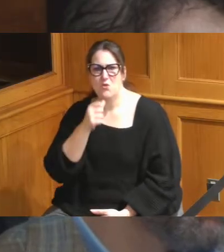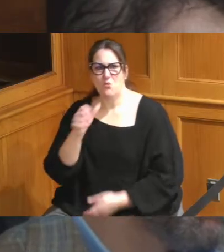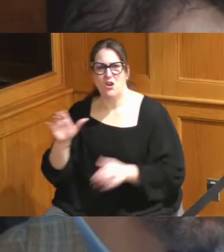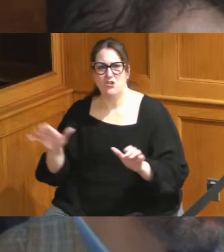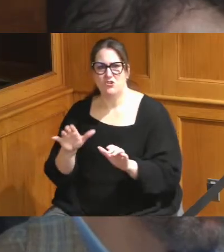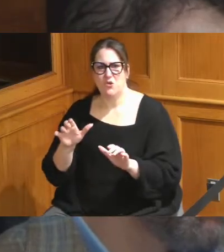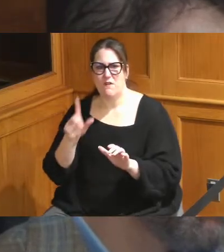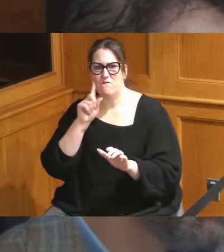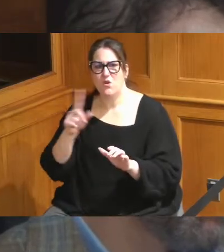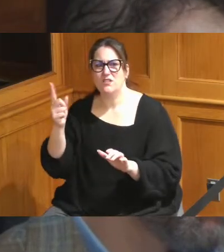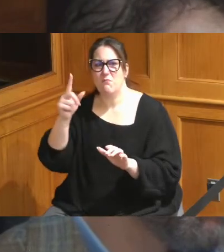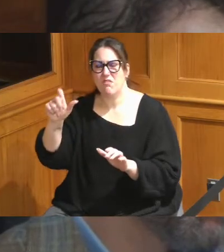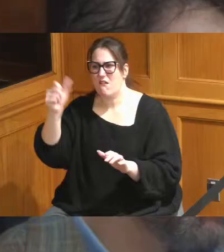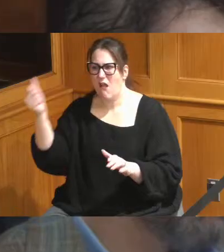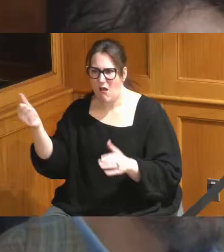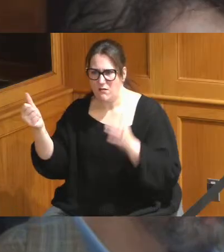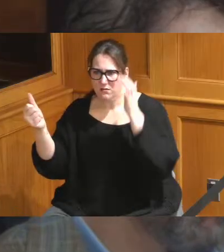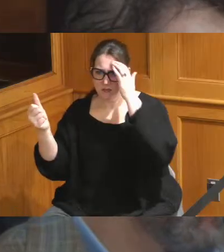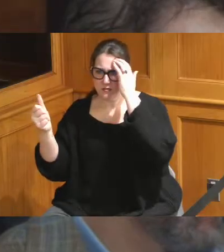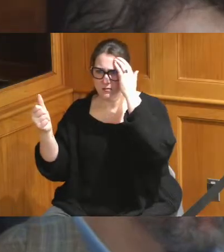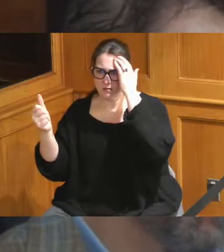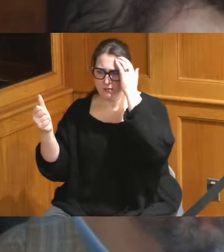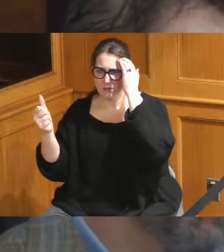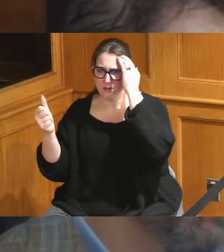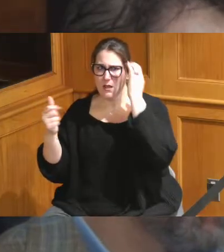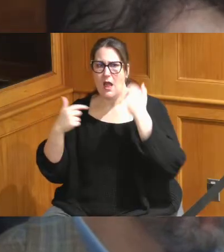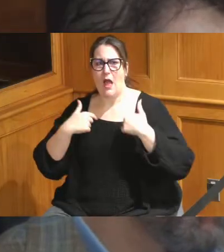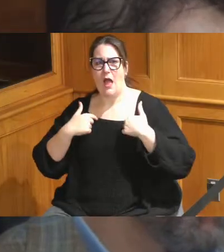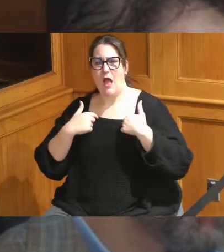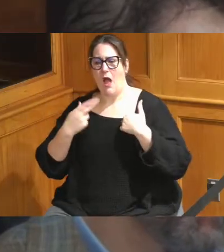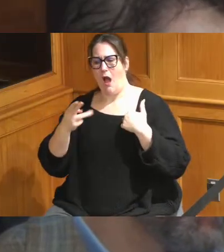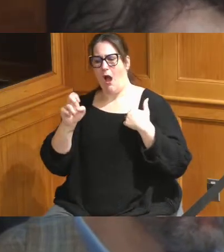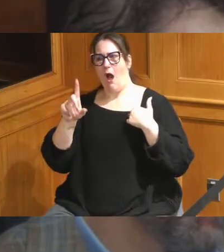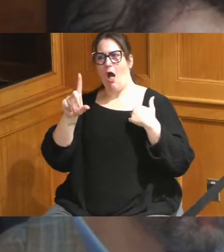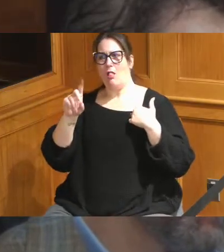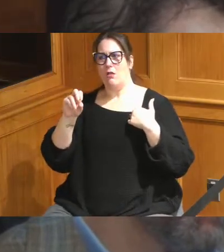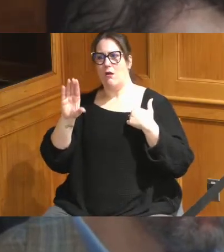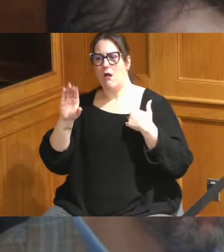else. I would be standing up right now if you had the Holocaust Museum and you were trying to put a